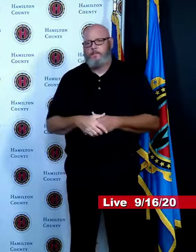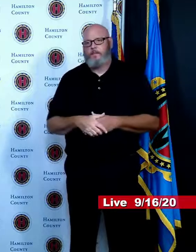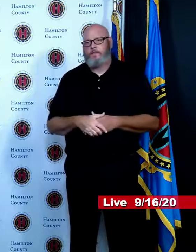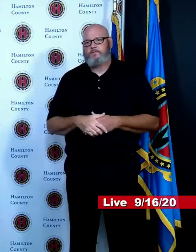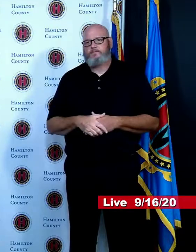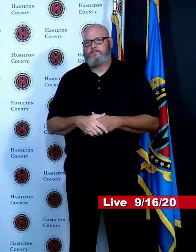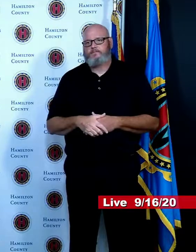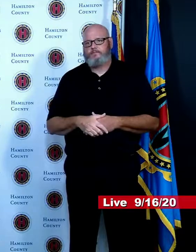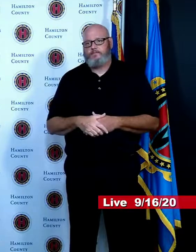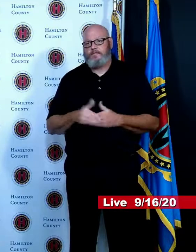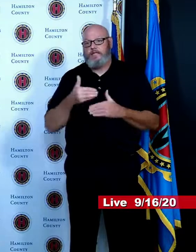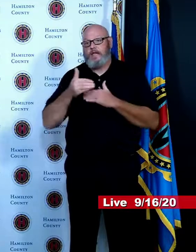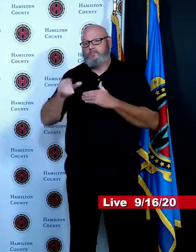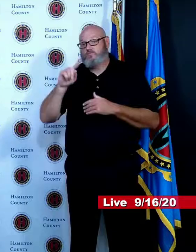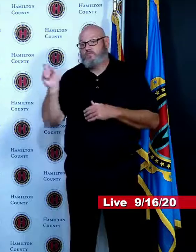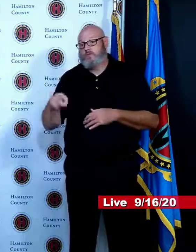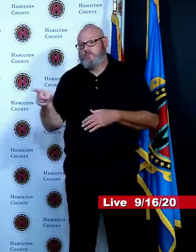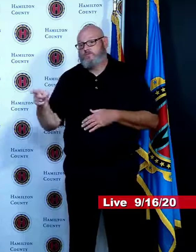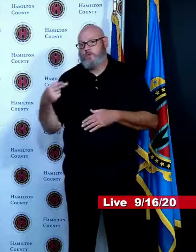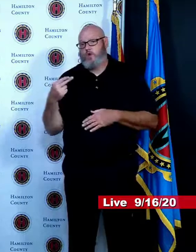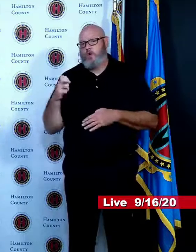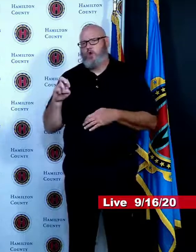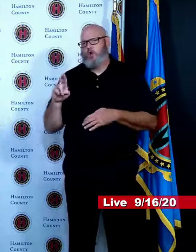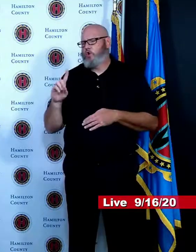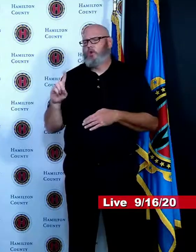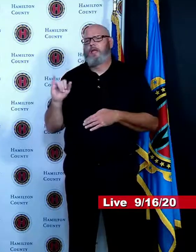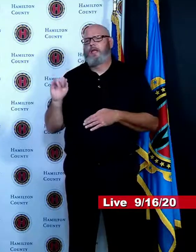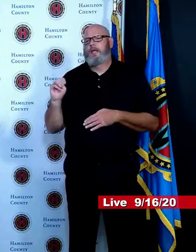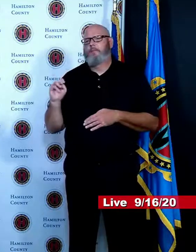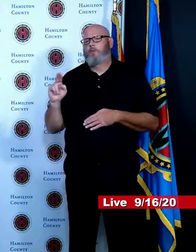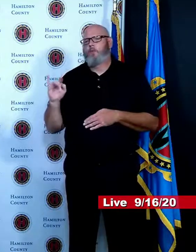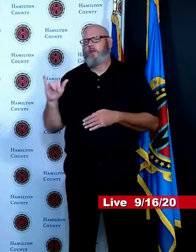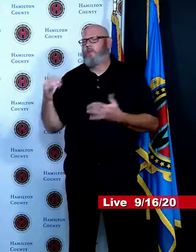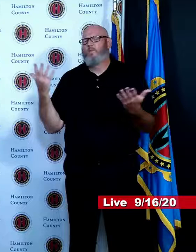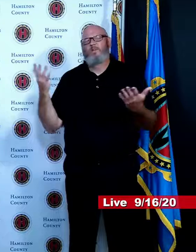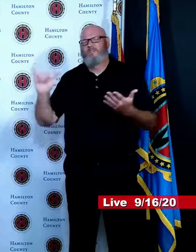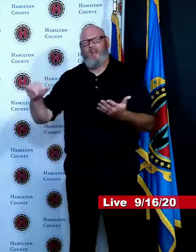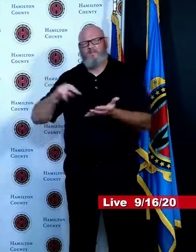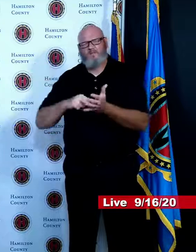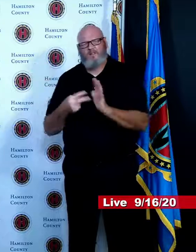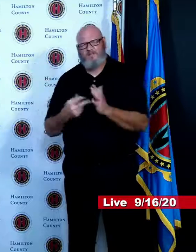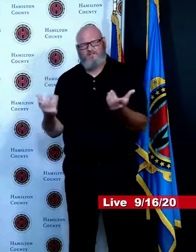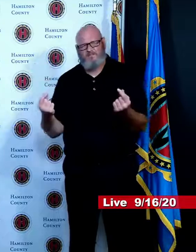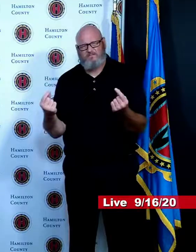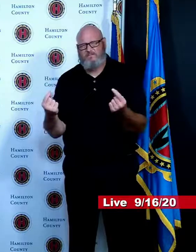herd immunity oh great question so so what is herd immunity and herd